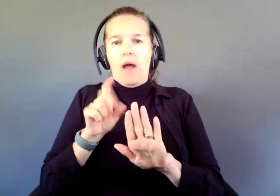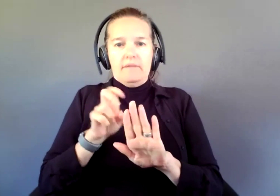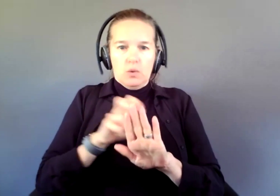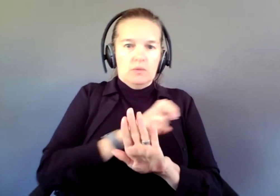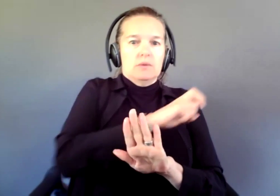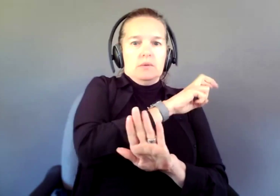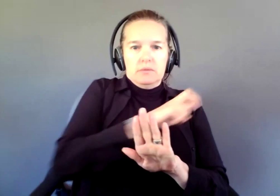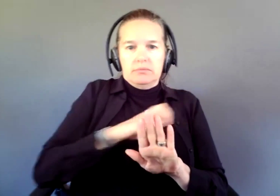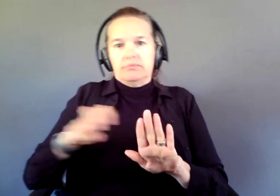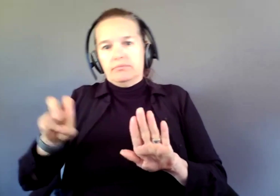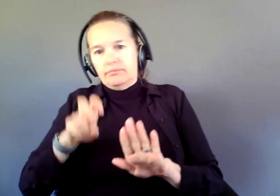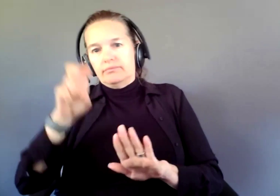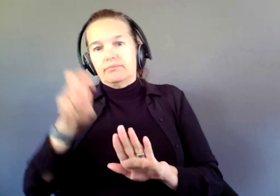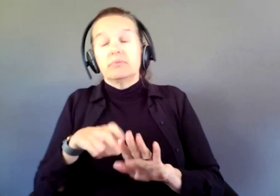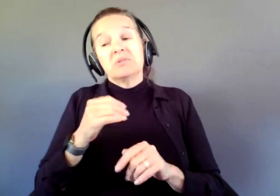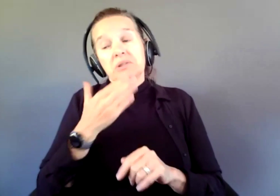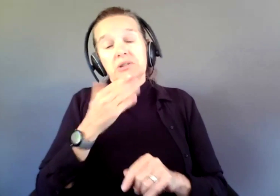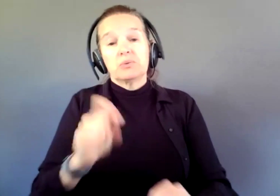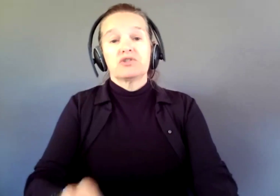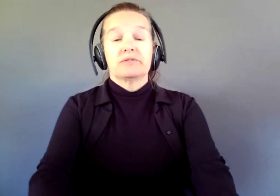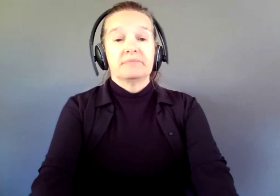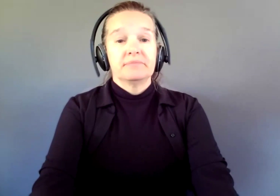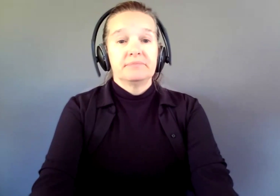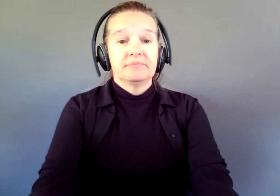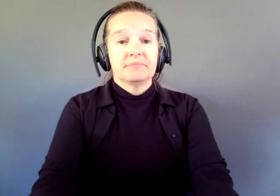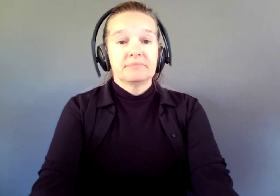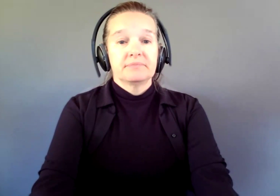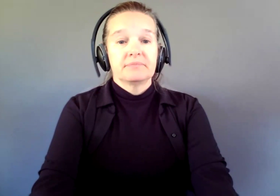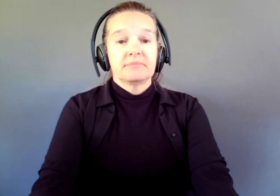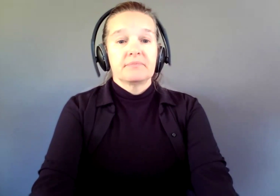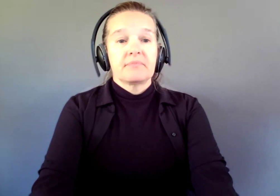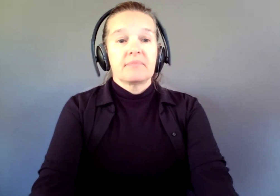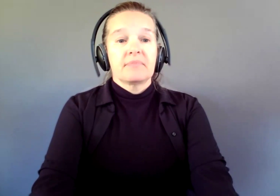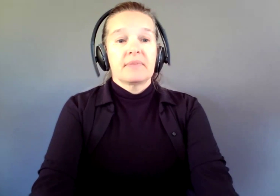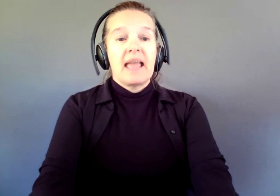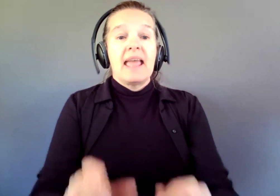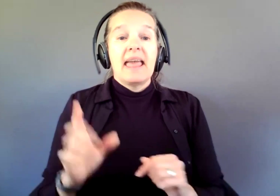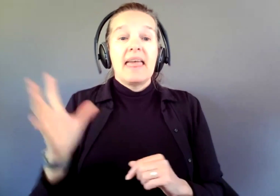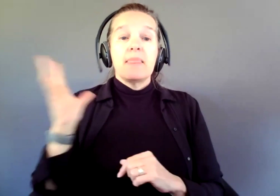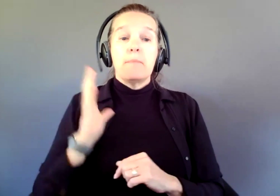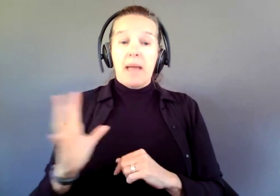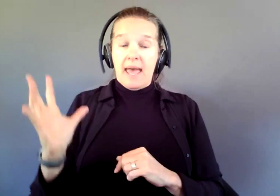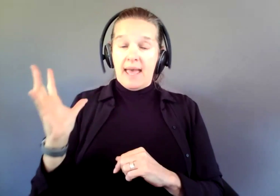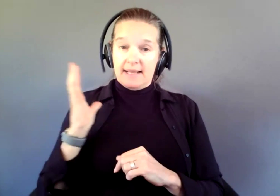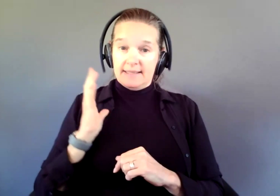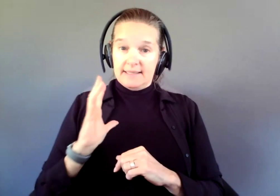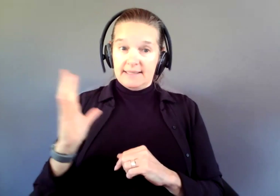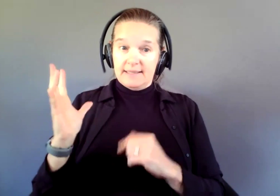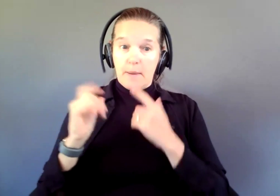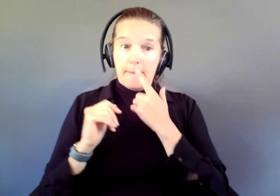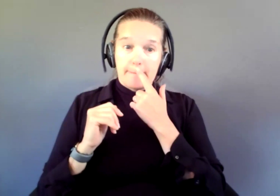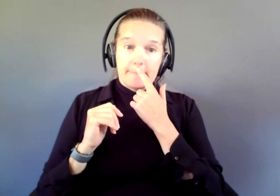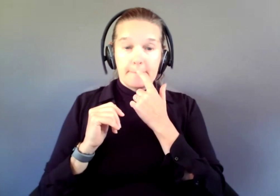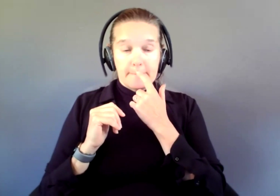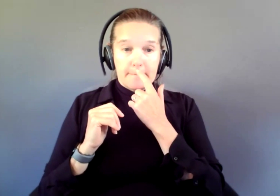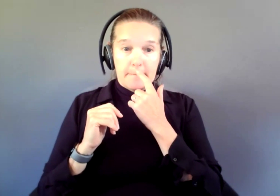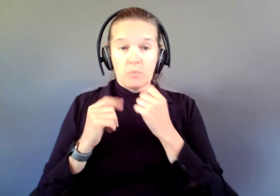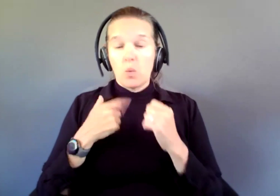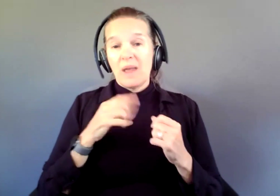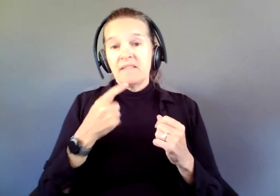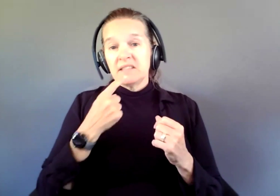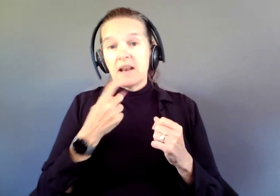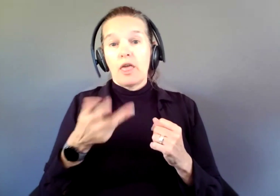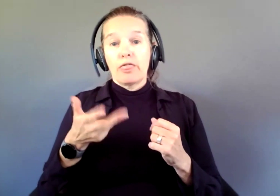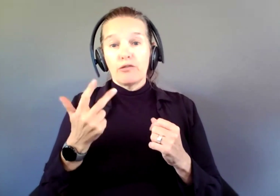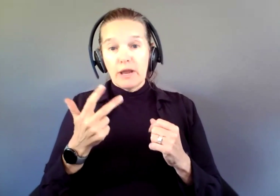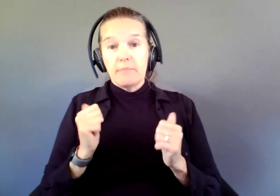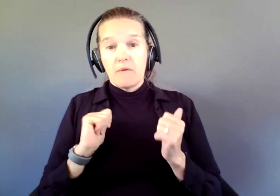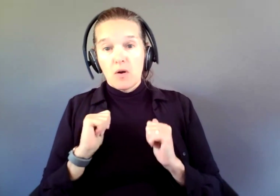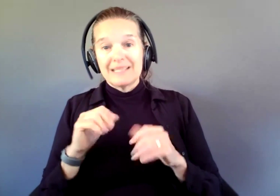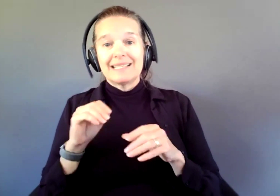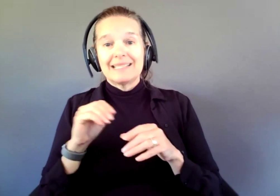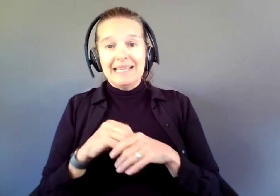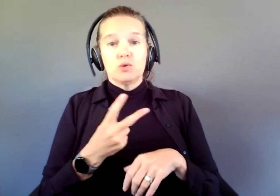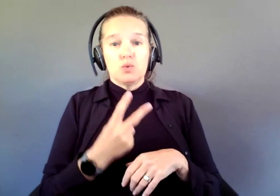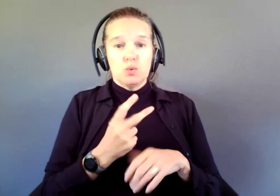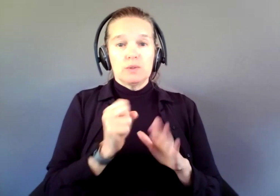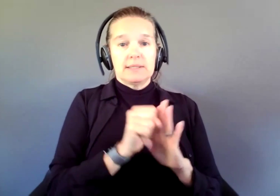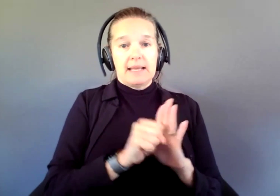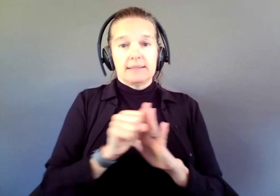good question. In the past, we have said three performances, two states. However,